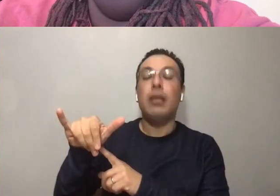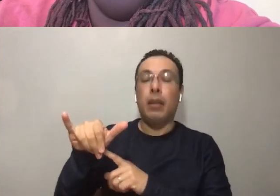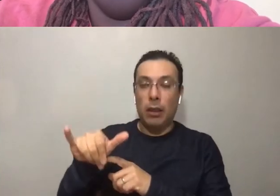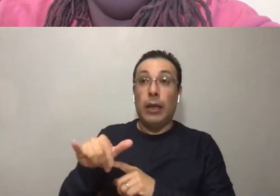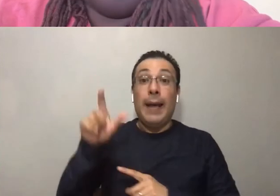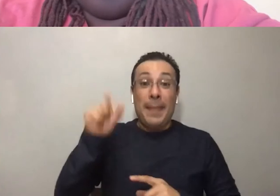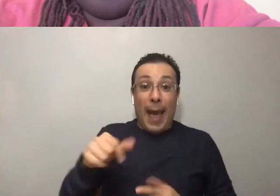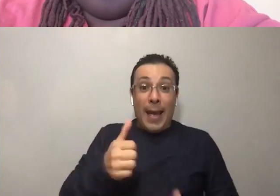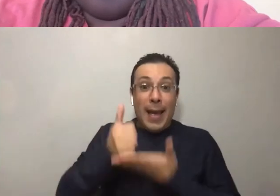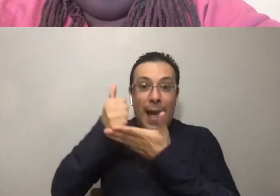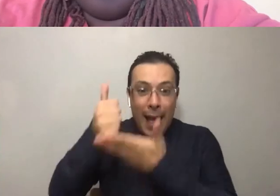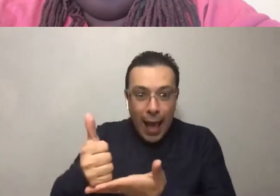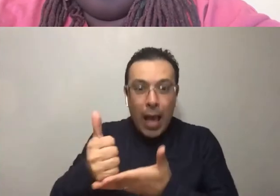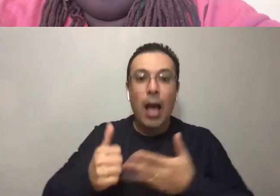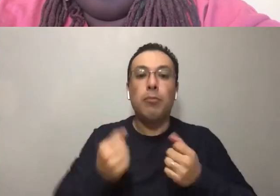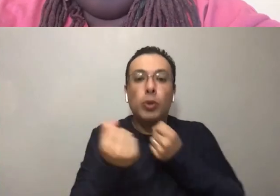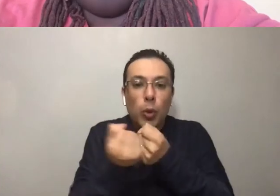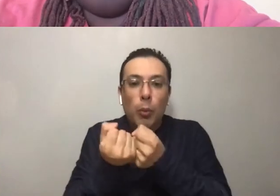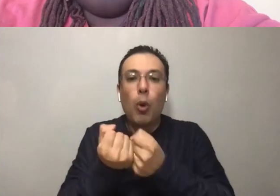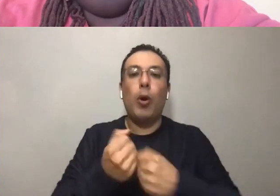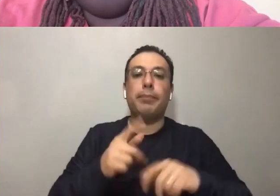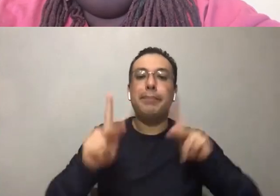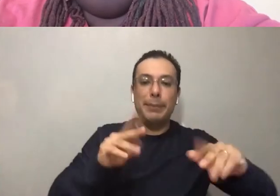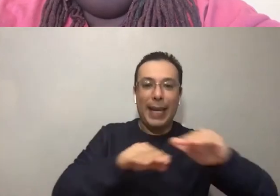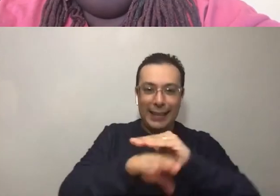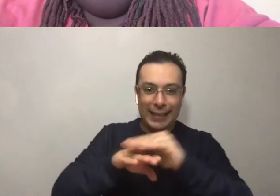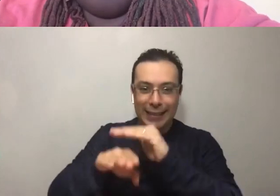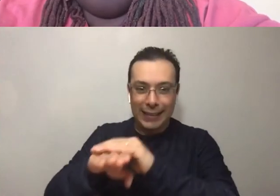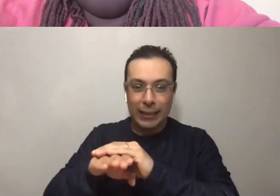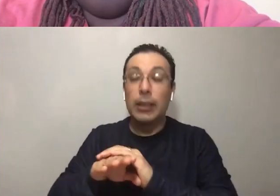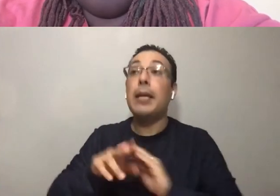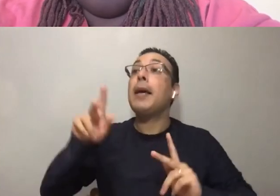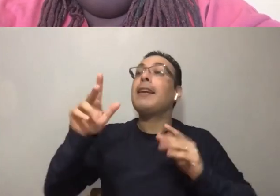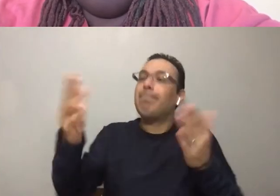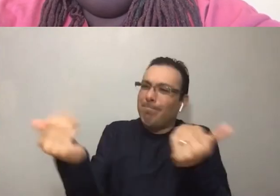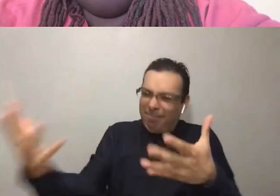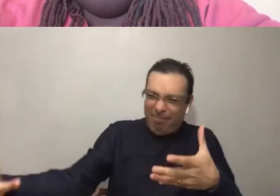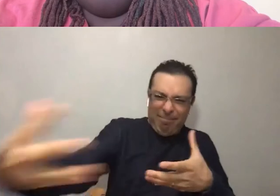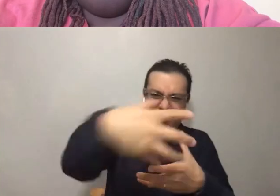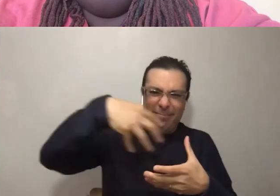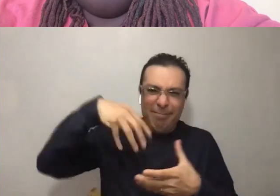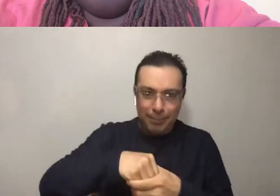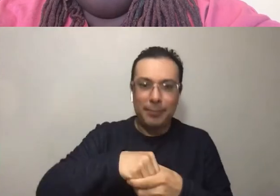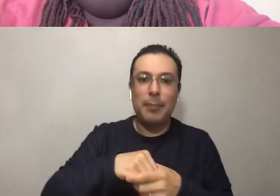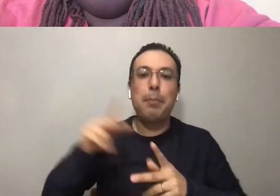How might this vary for national and local, private and public foundations?”